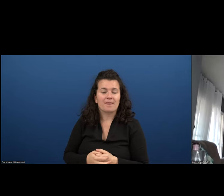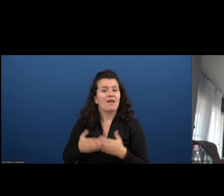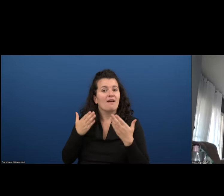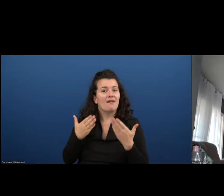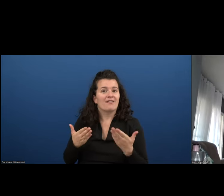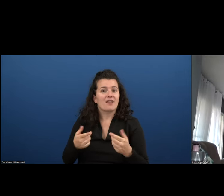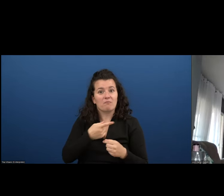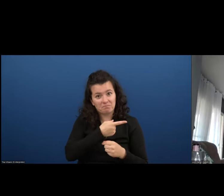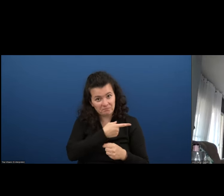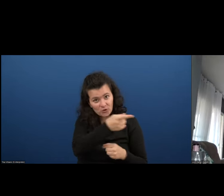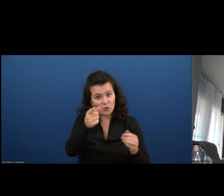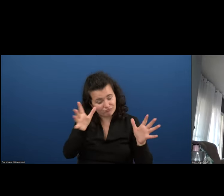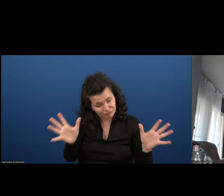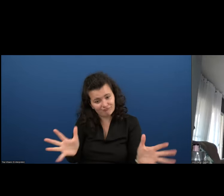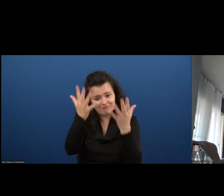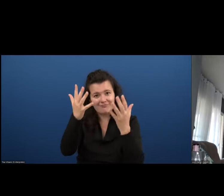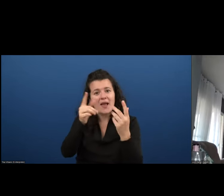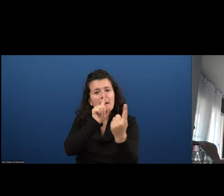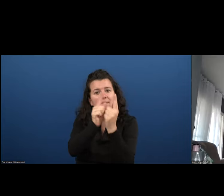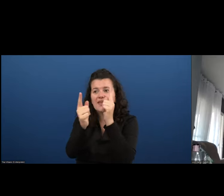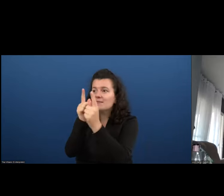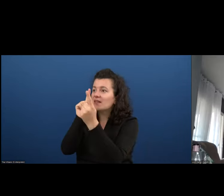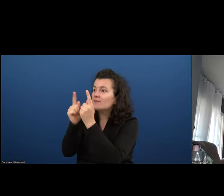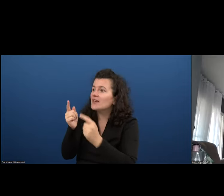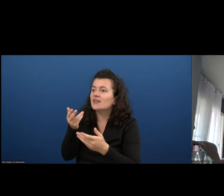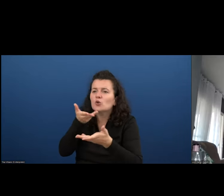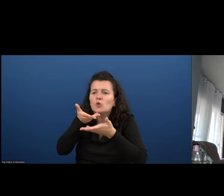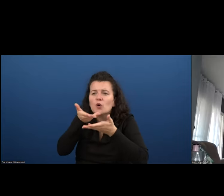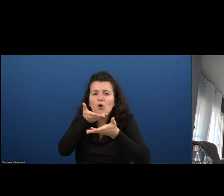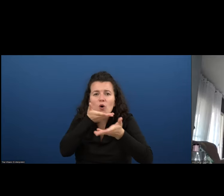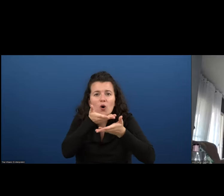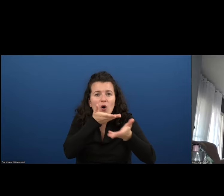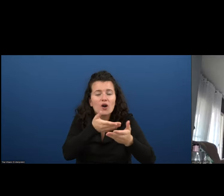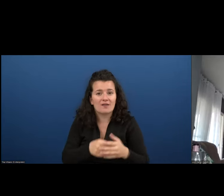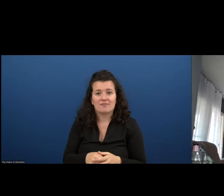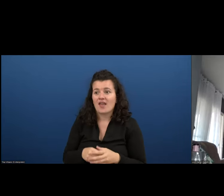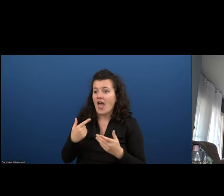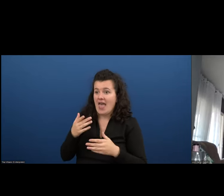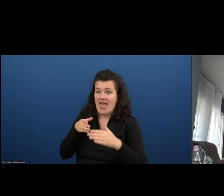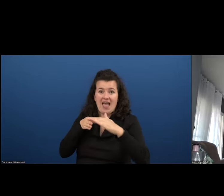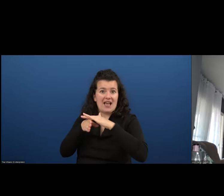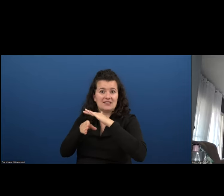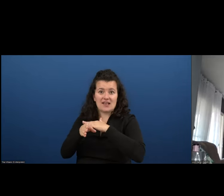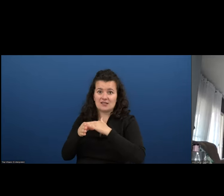they are. There is no one size fits all. And it's continuous, if it's and work in progress.